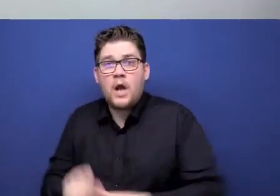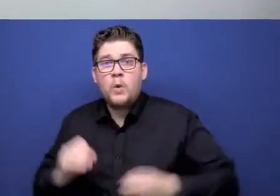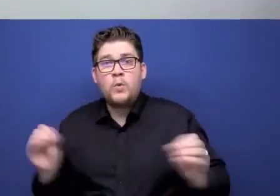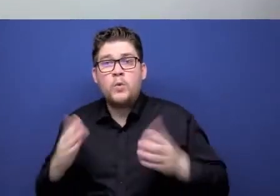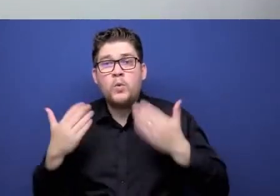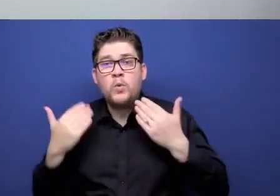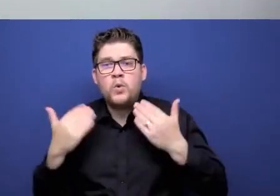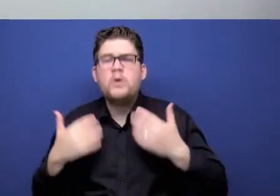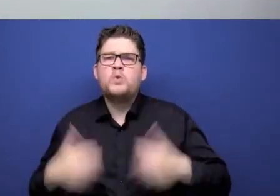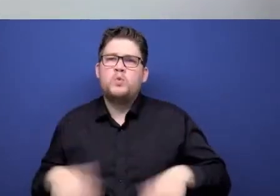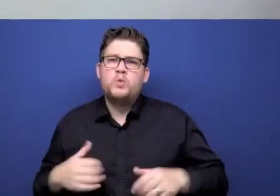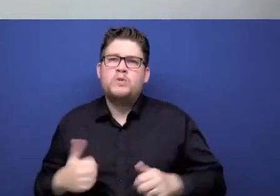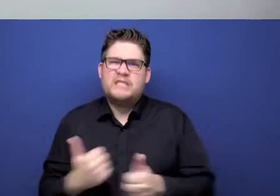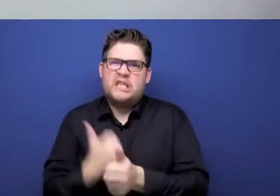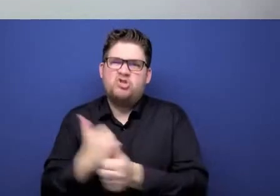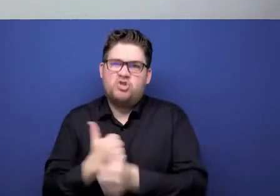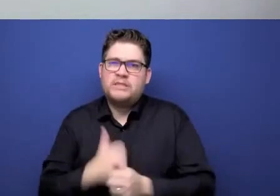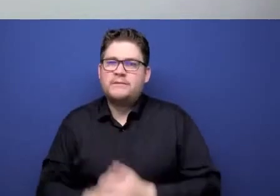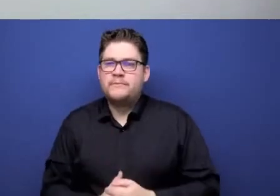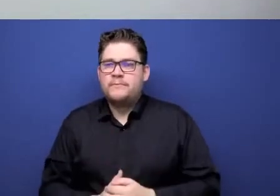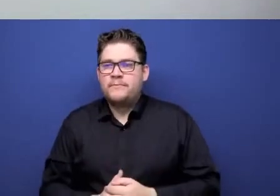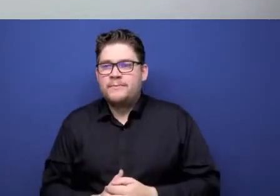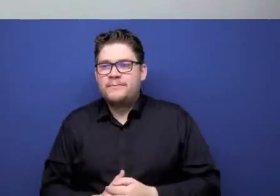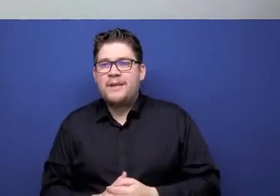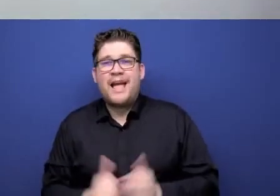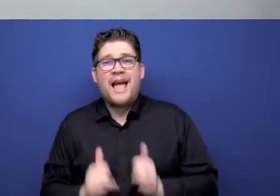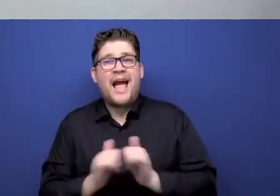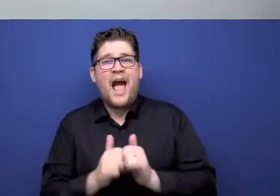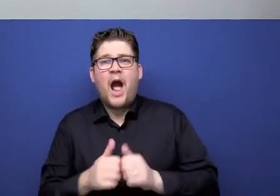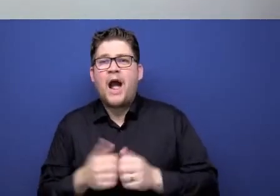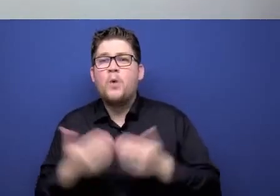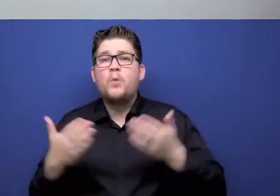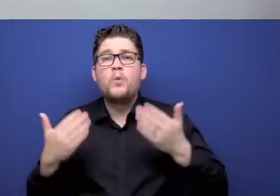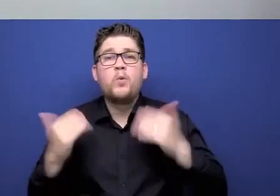towel that you keep in the French or the freezer and putting that around your neck,